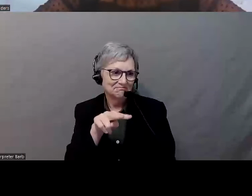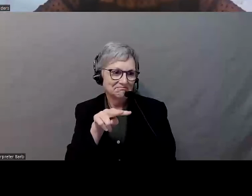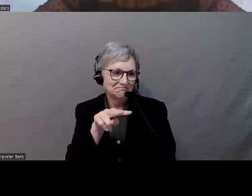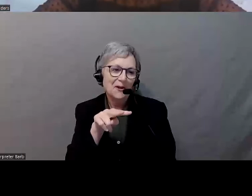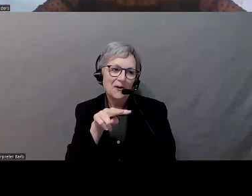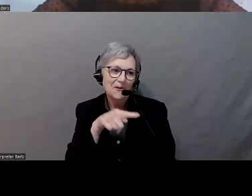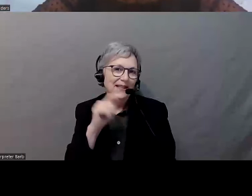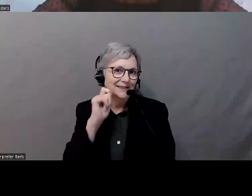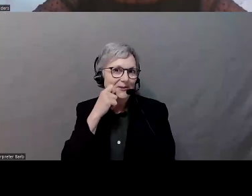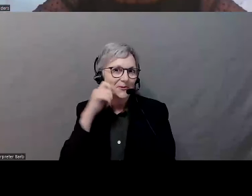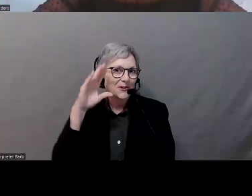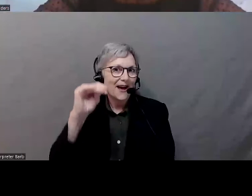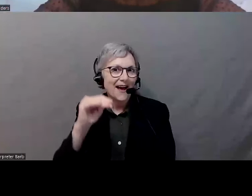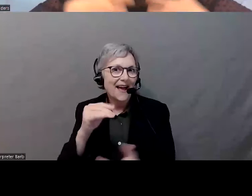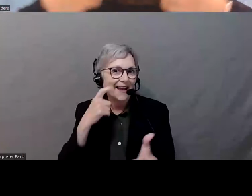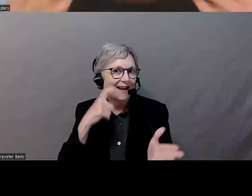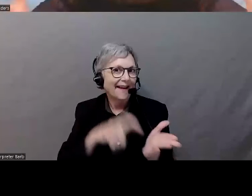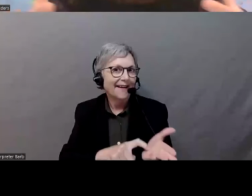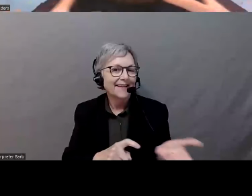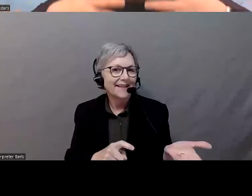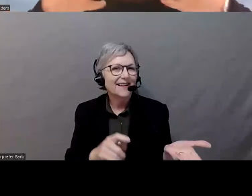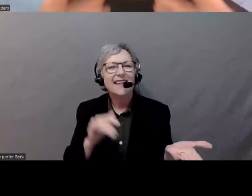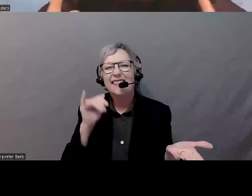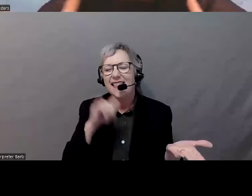COOL. THIS WAS HIS WHOLE DEMEANOR AND HIS WHOLE